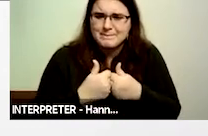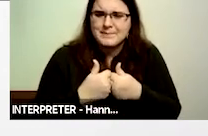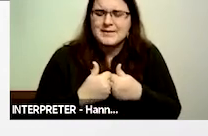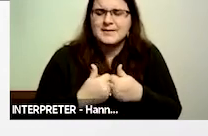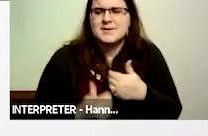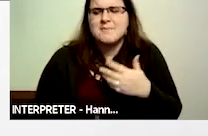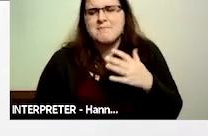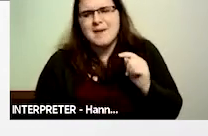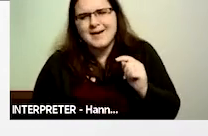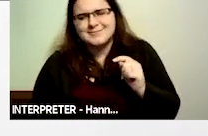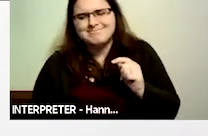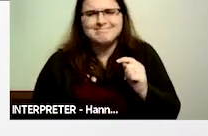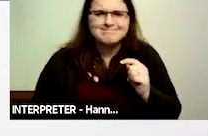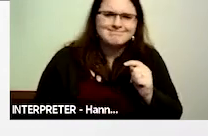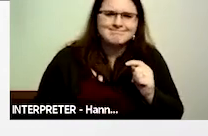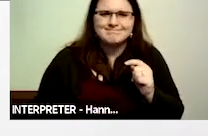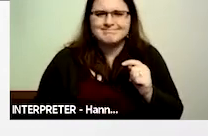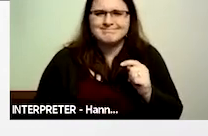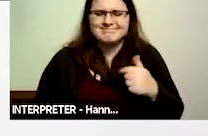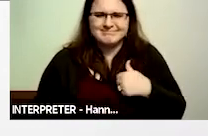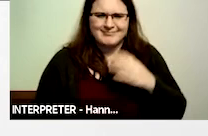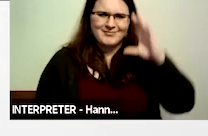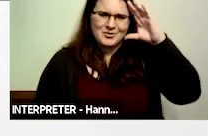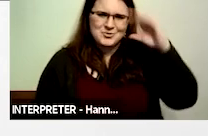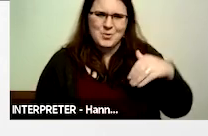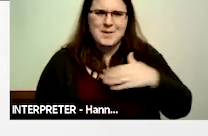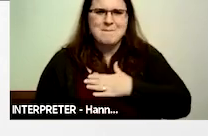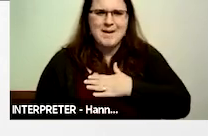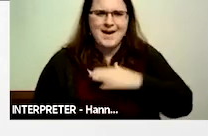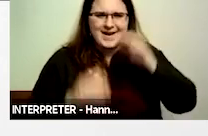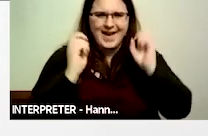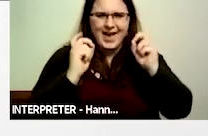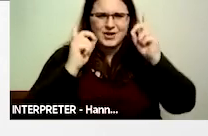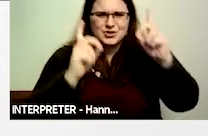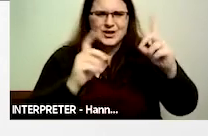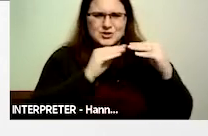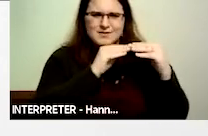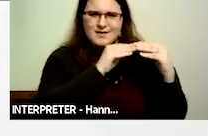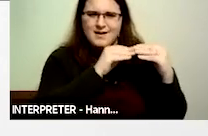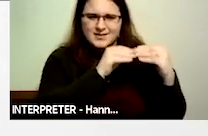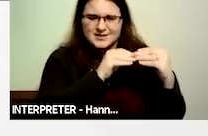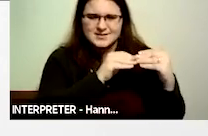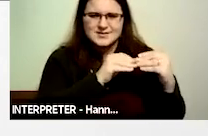because I know that my Educause colleagues picked up on this event. Ben Woelk: And mentioned. Oh, you should